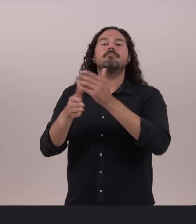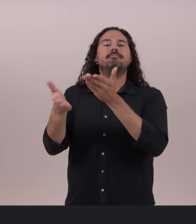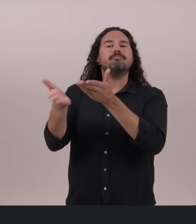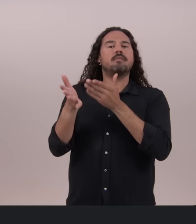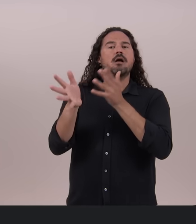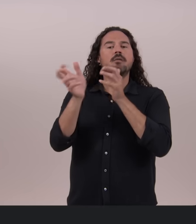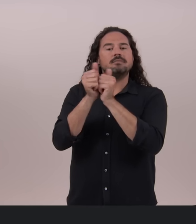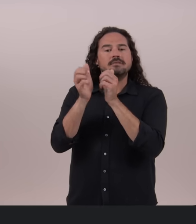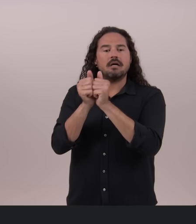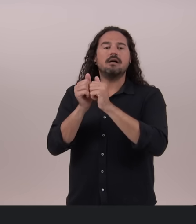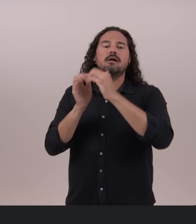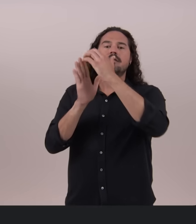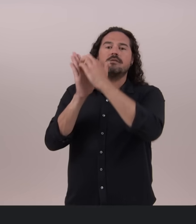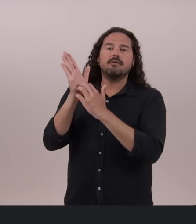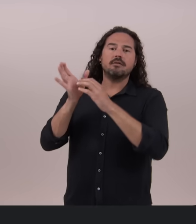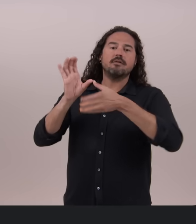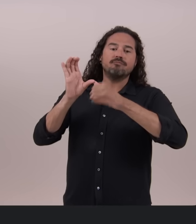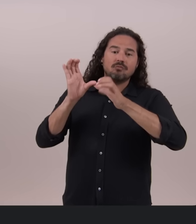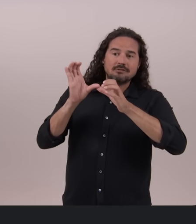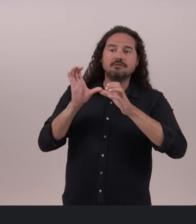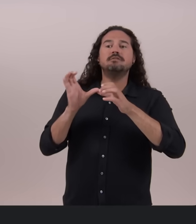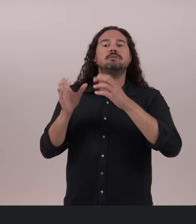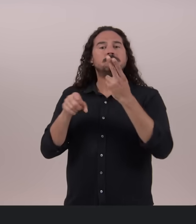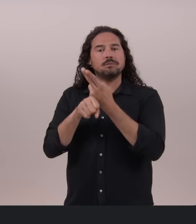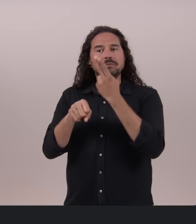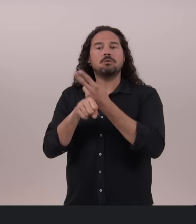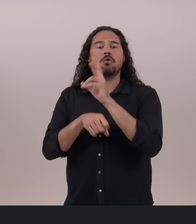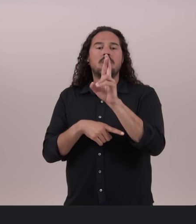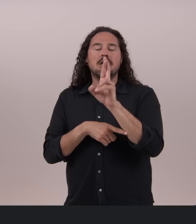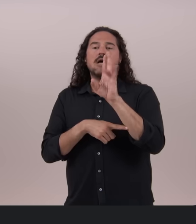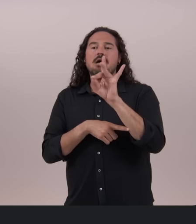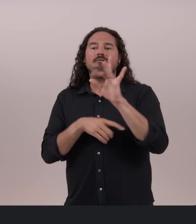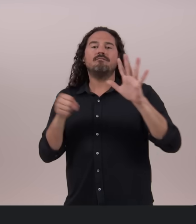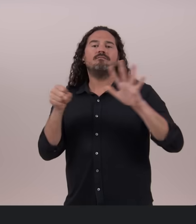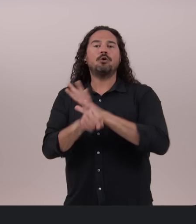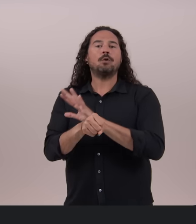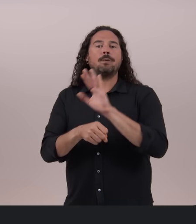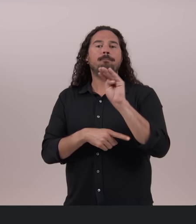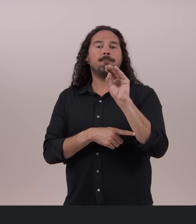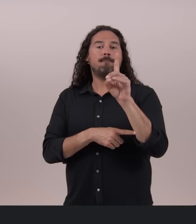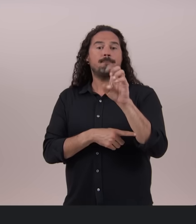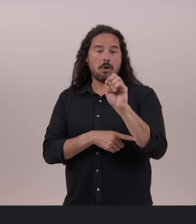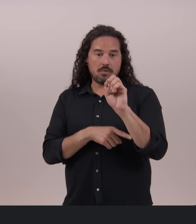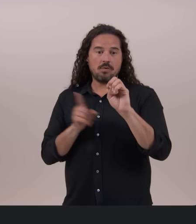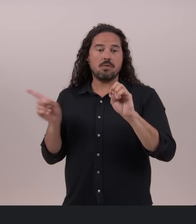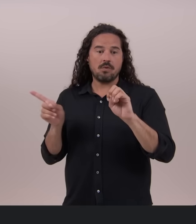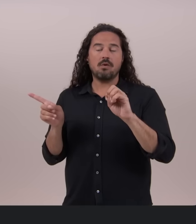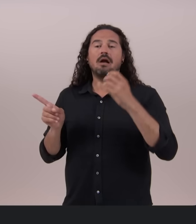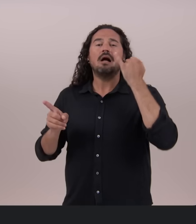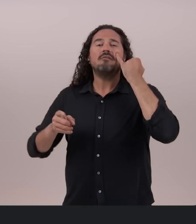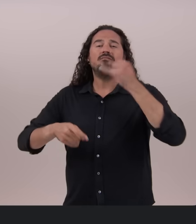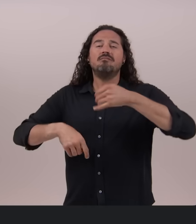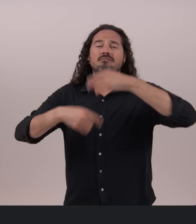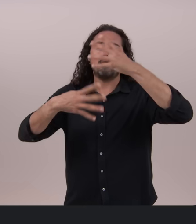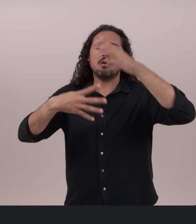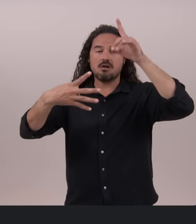to enable R8's full mode. That's great. If I scroll a little further down I can also see it's using the new R8 configuration